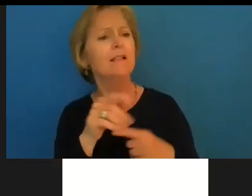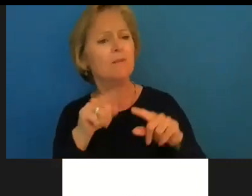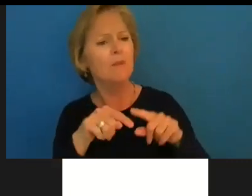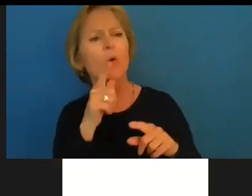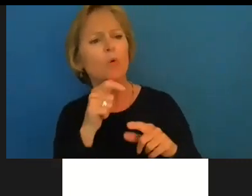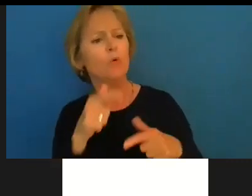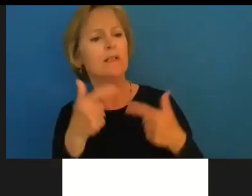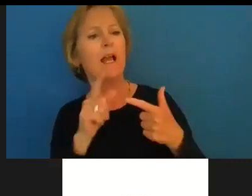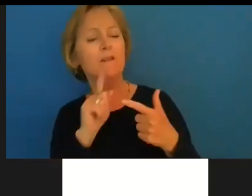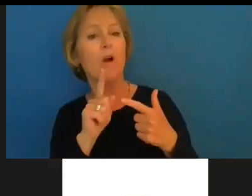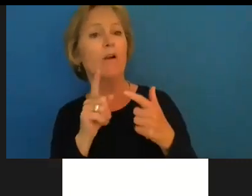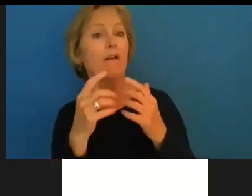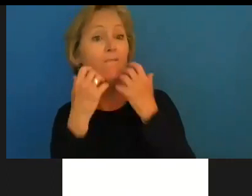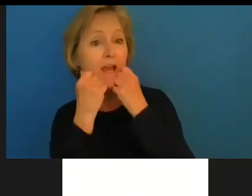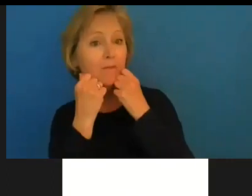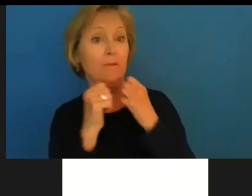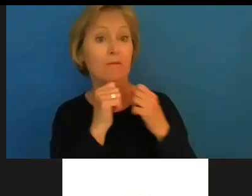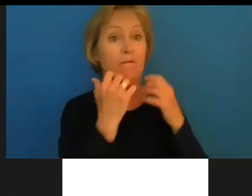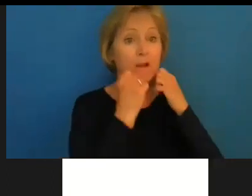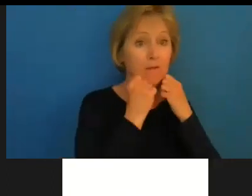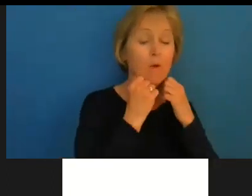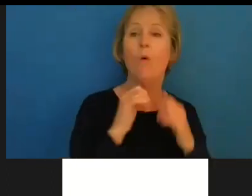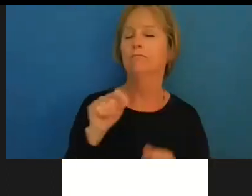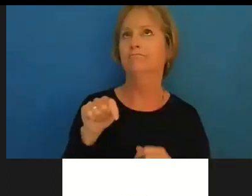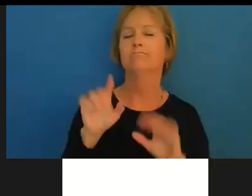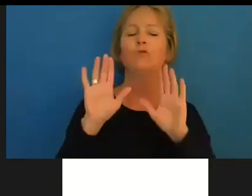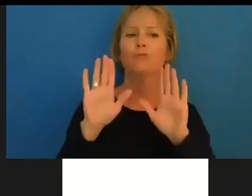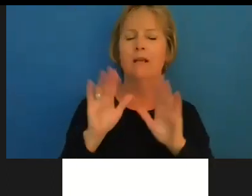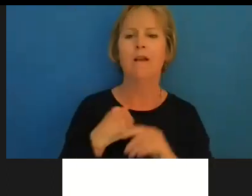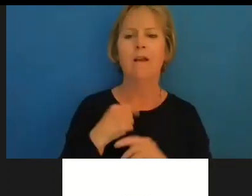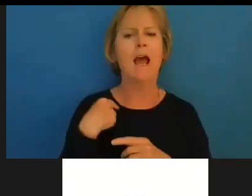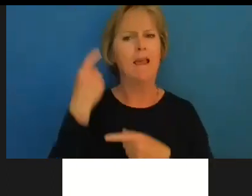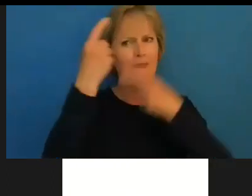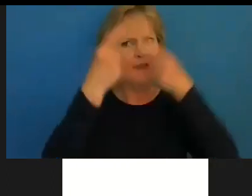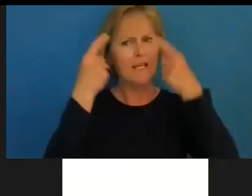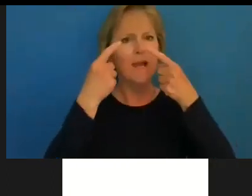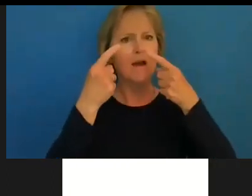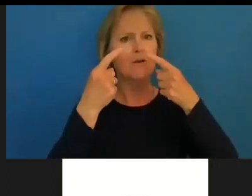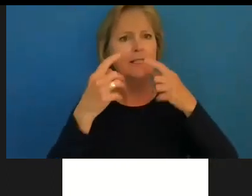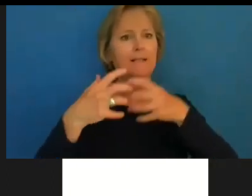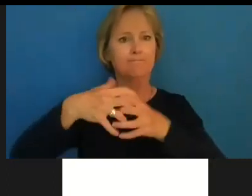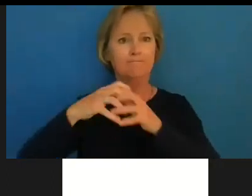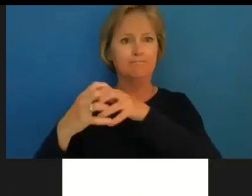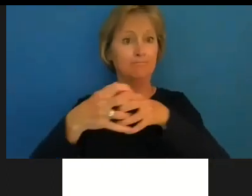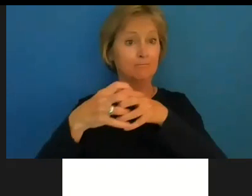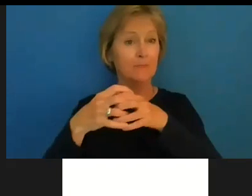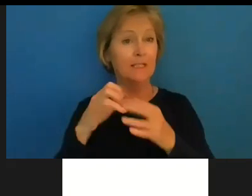This is great. When I think about intersectionality,